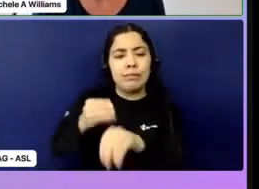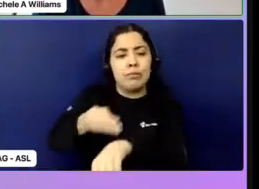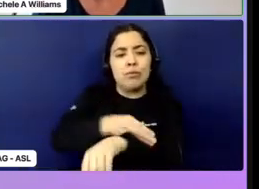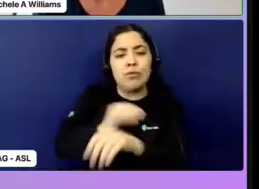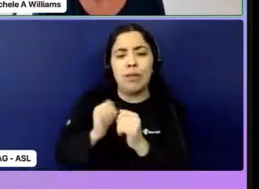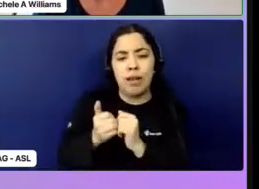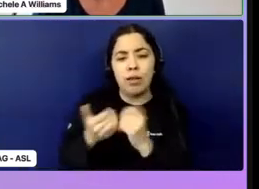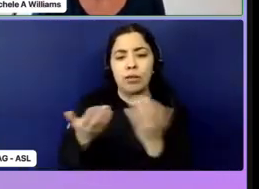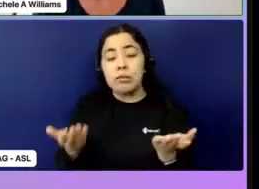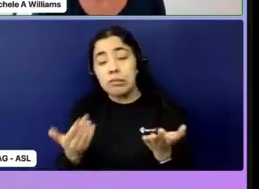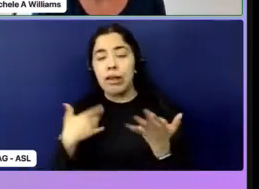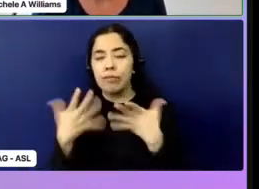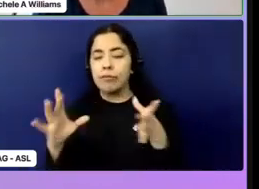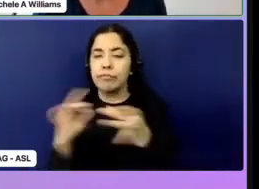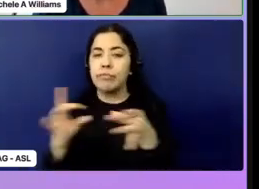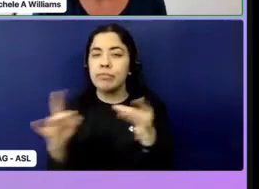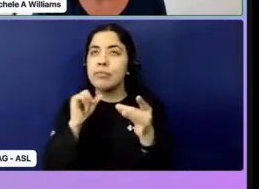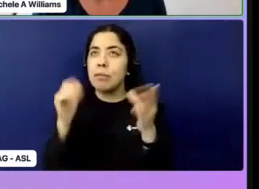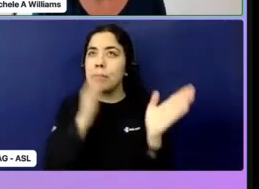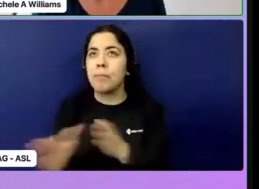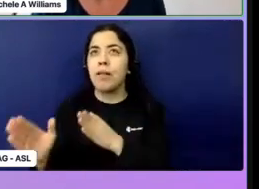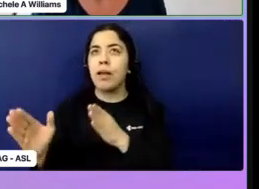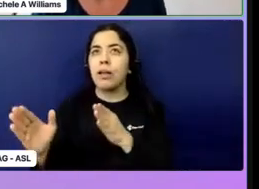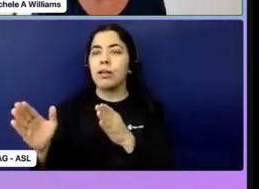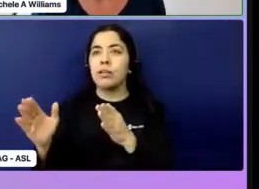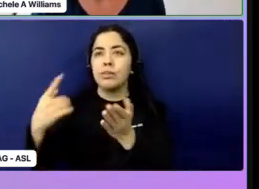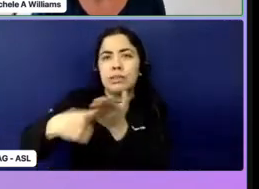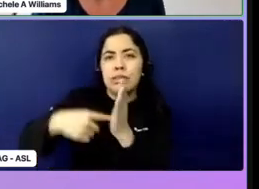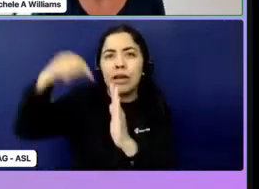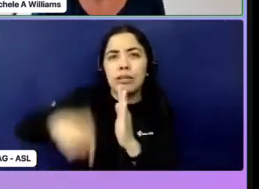our lenses, if we are going to embark on this research,